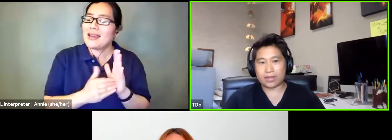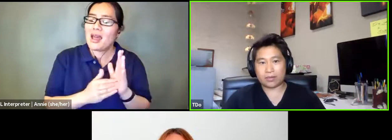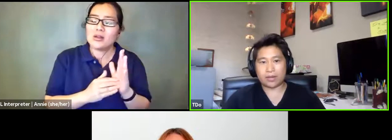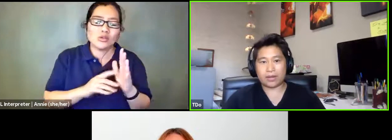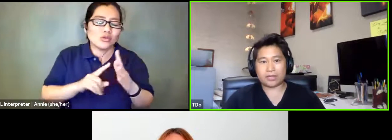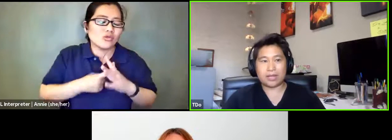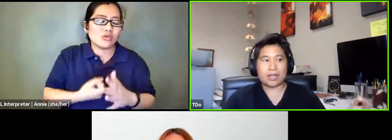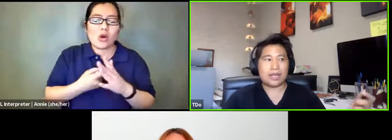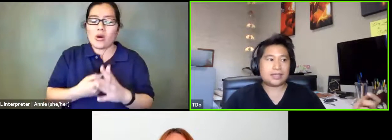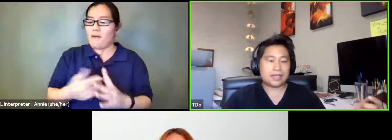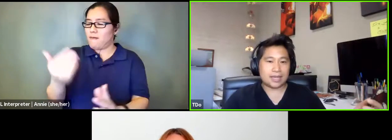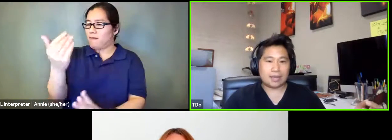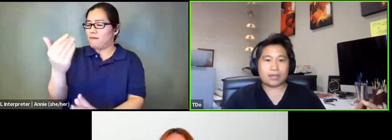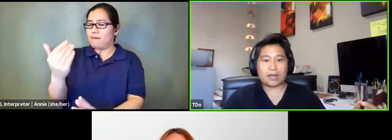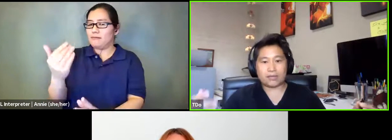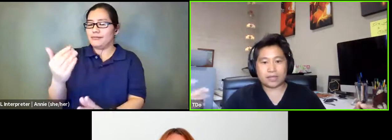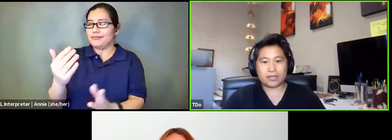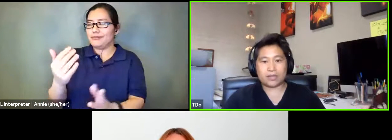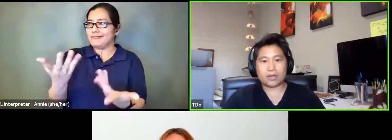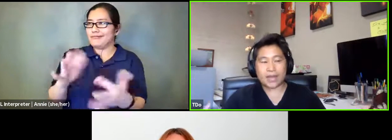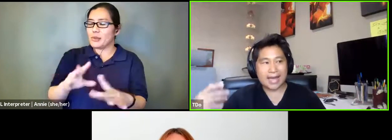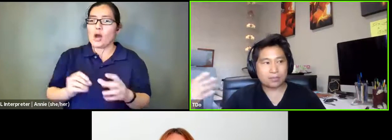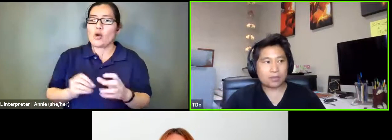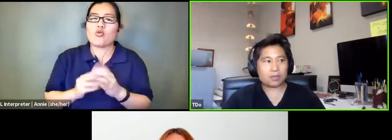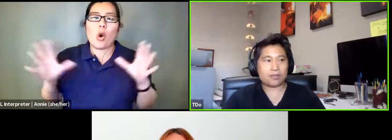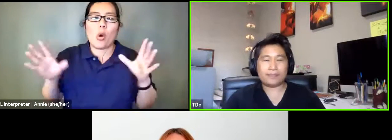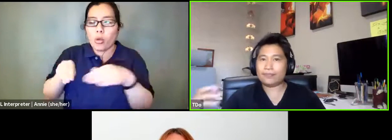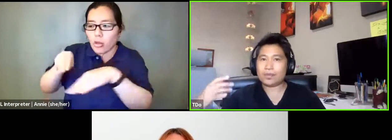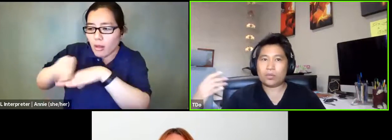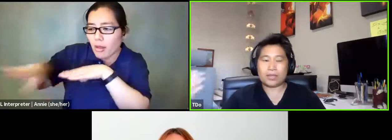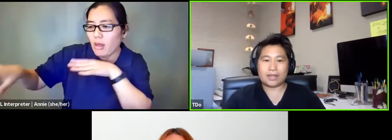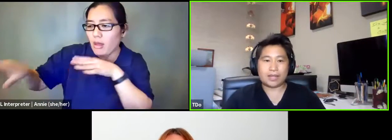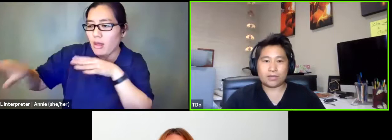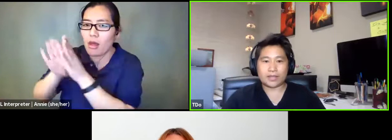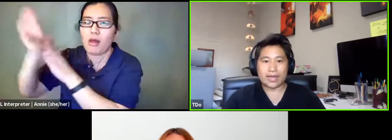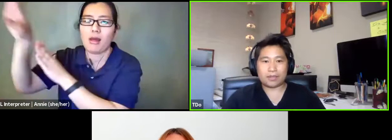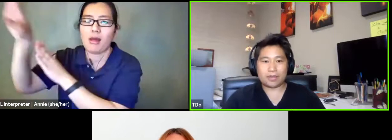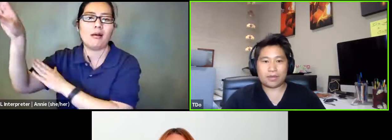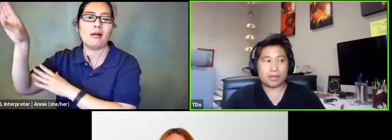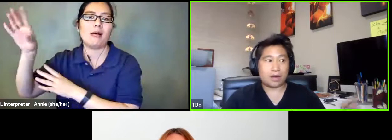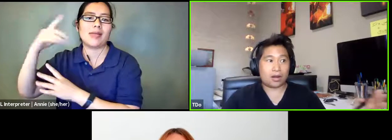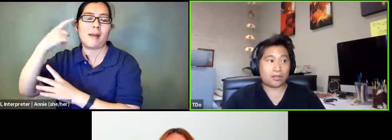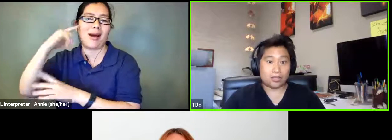that awareness to keep the conversation going, ask people what they think of what's happening. Did